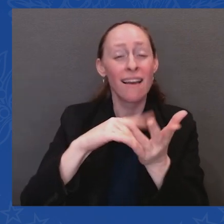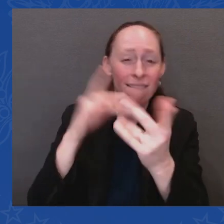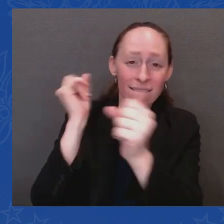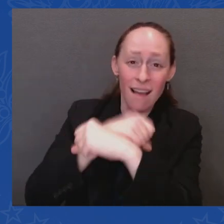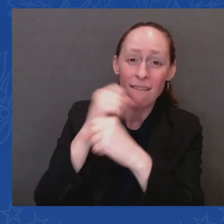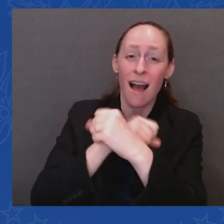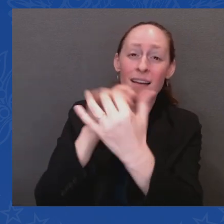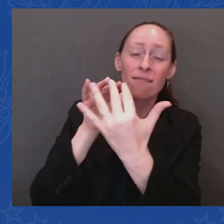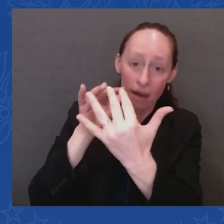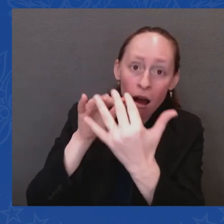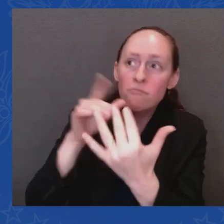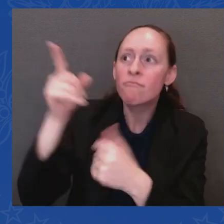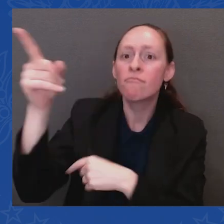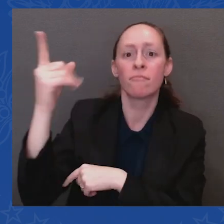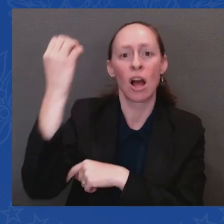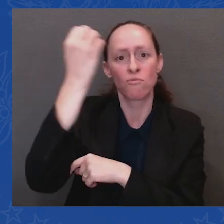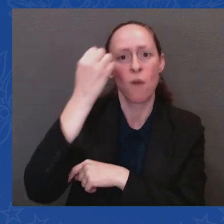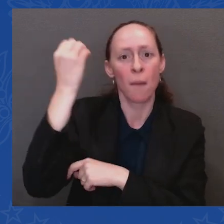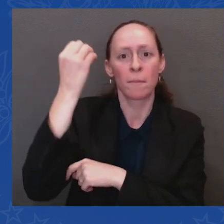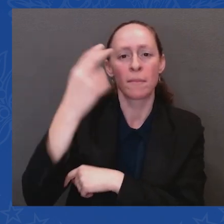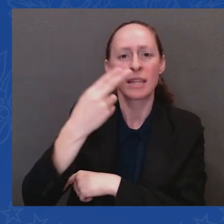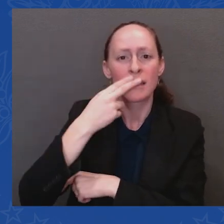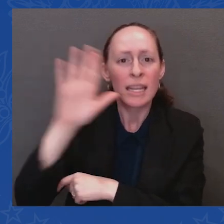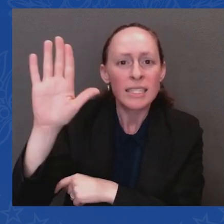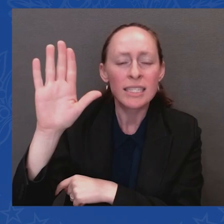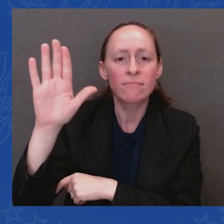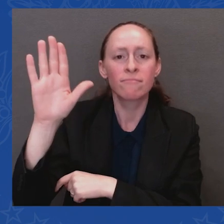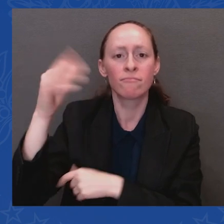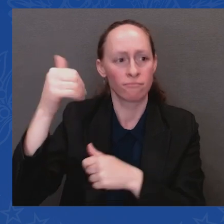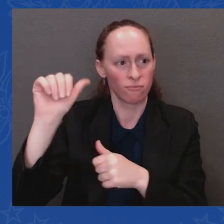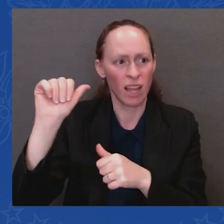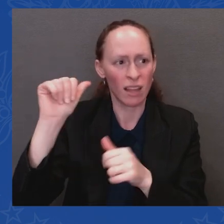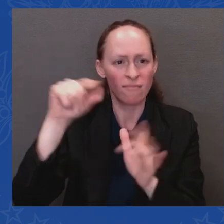brought the fight to the trenches of Europe and the bloody beaches of Normandy.